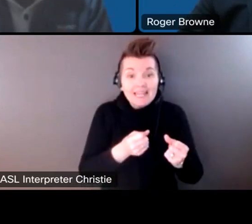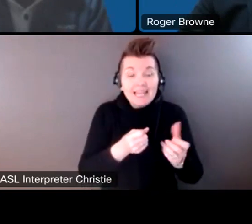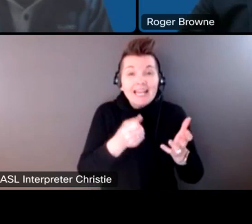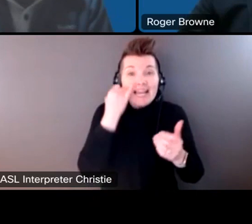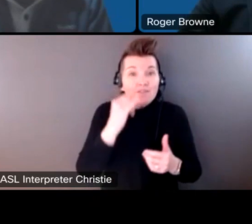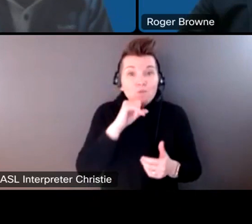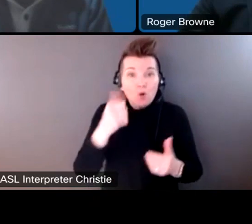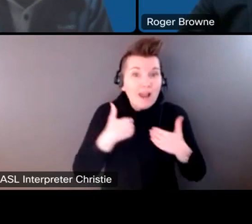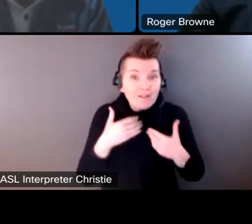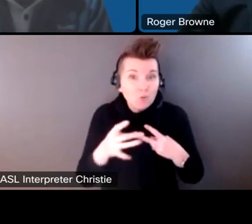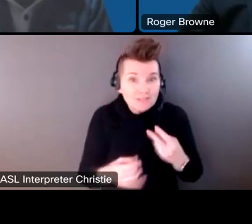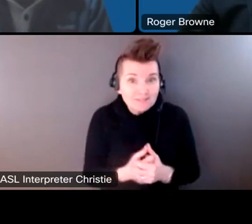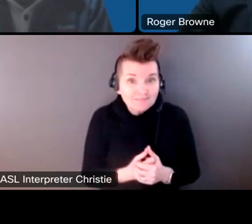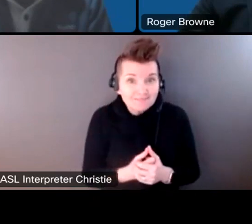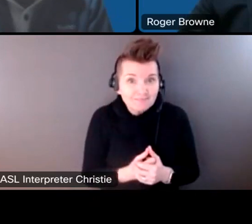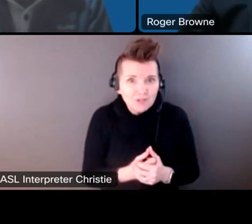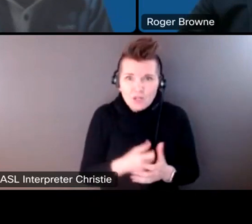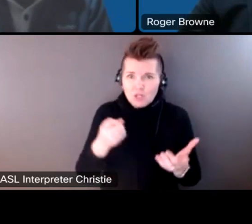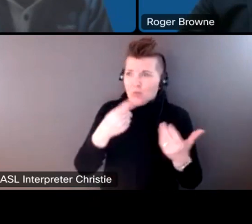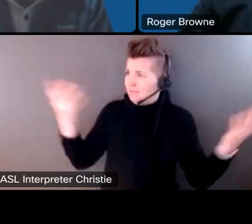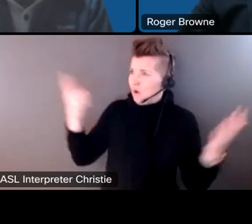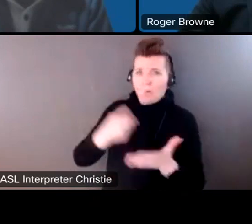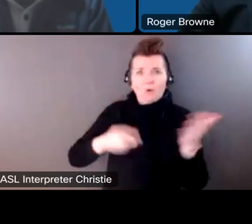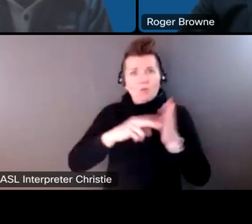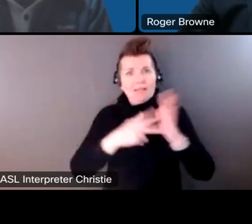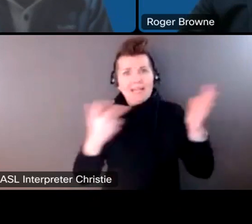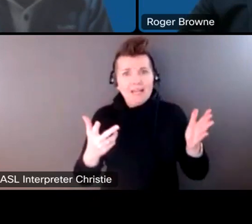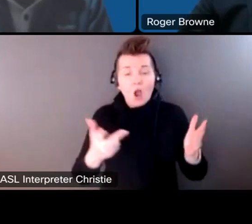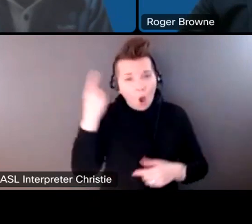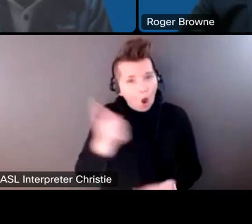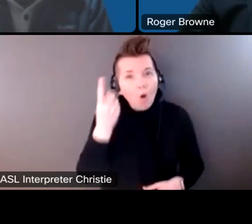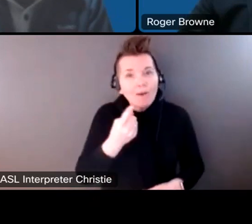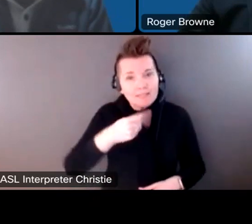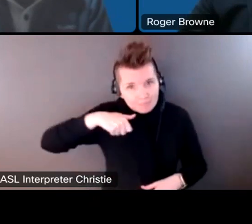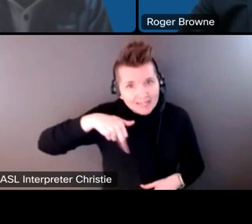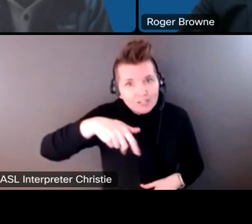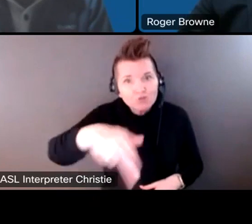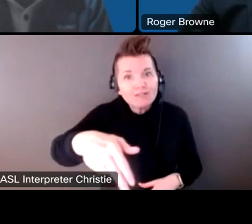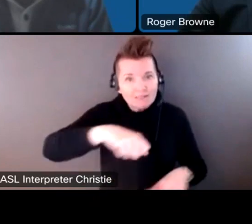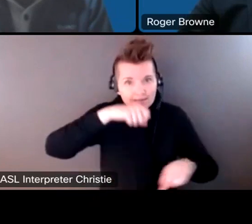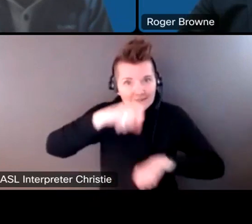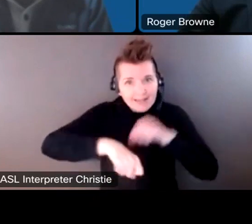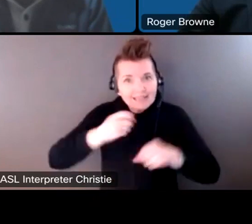It would be comical. You're like, what do you mean? We'll always give pedestrians and cyclists the right of way? Of course cars obviously have to go.